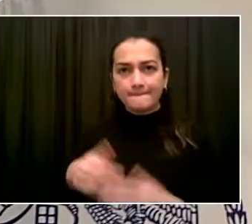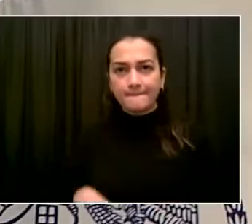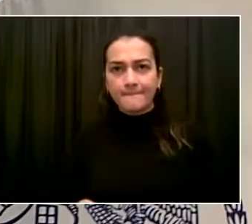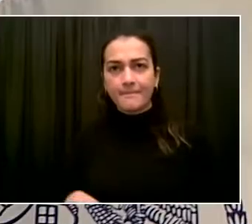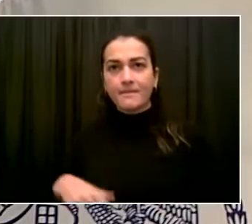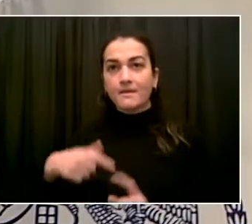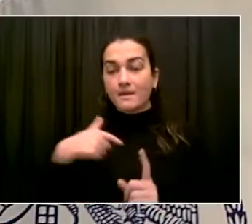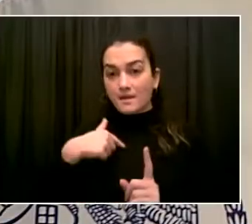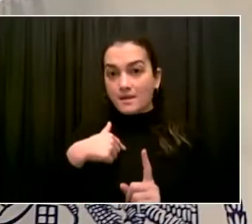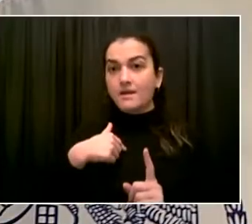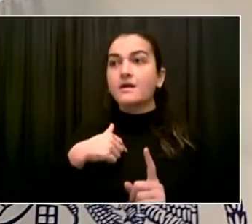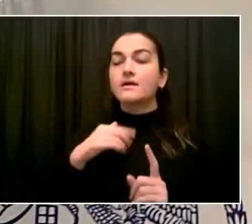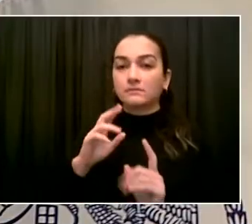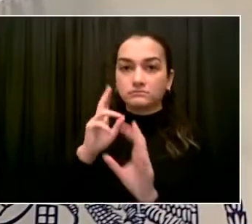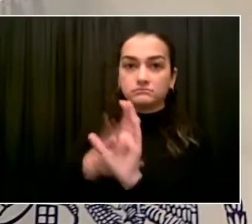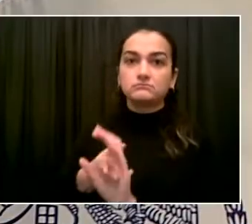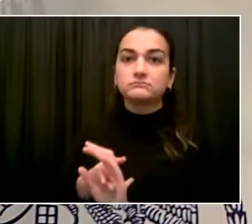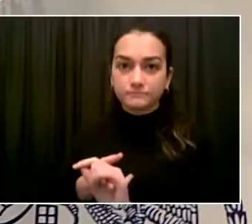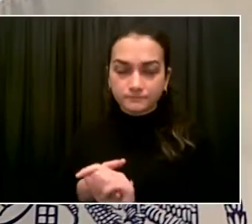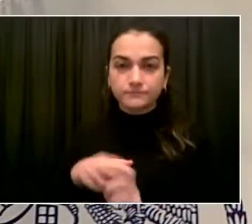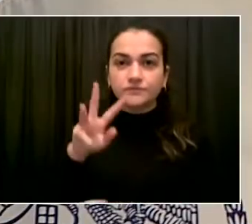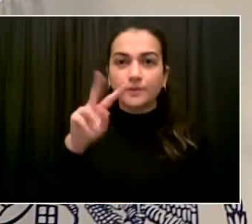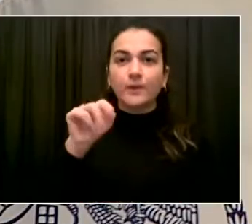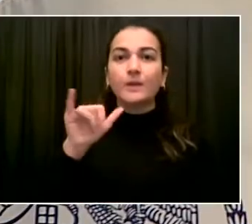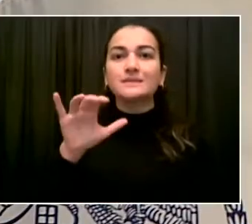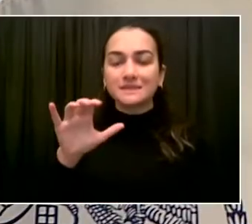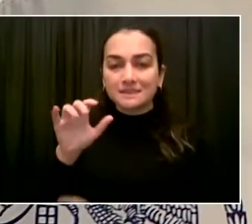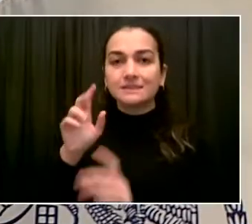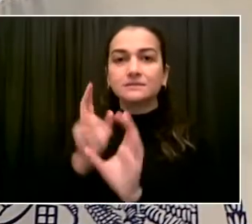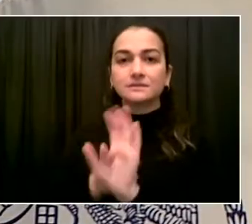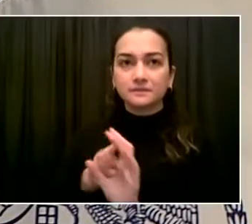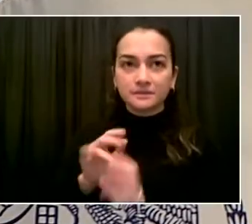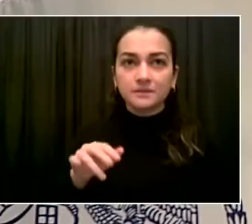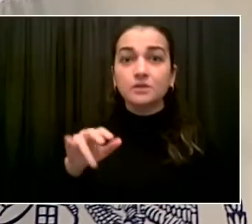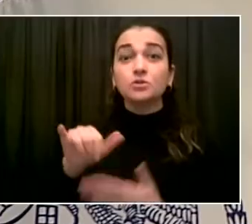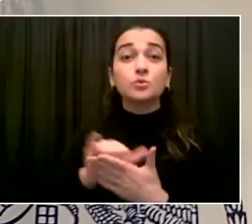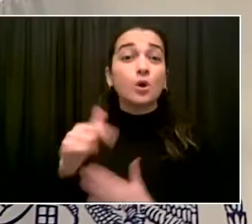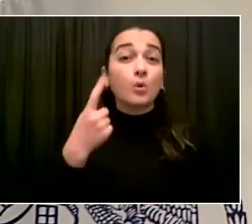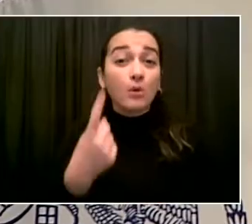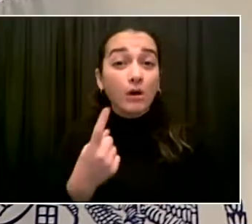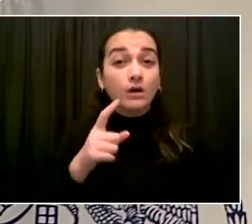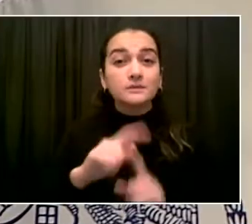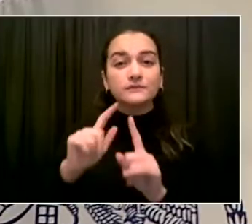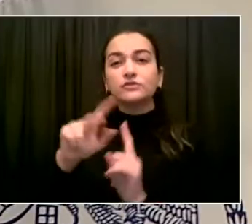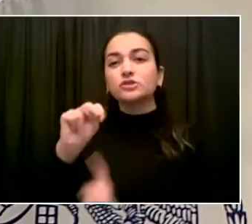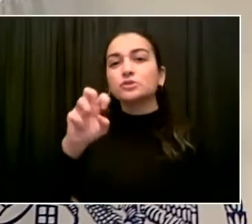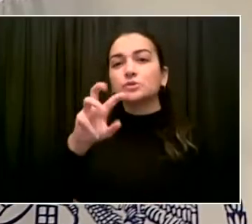IN ADDITION TO NYC, WE'VE MADE